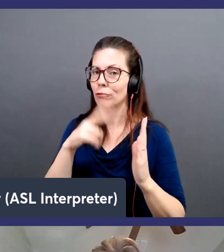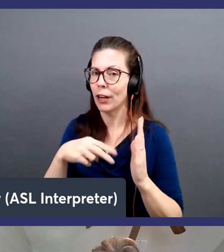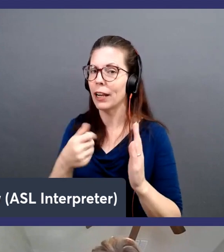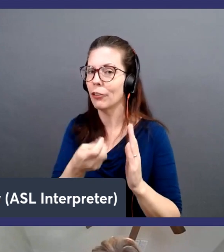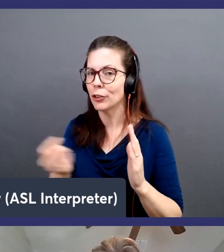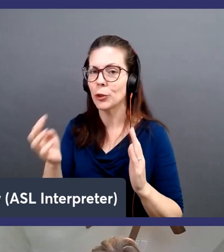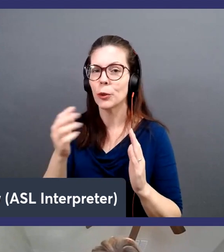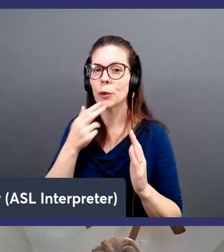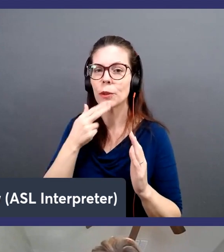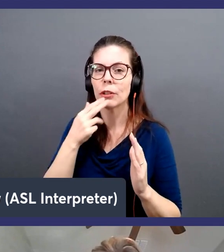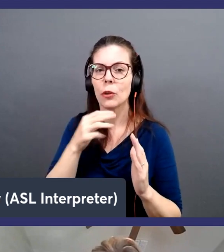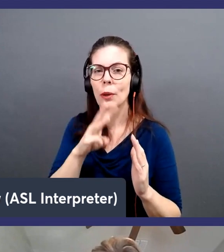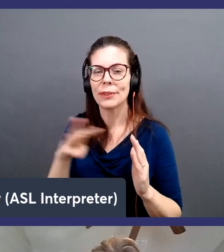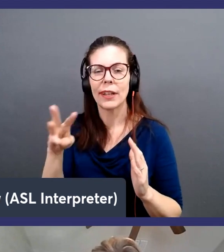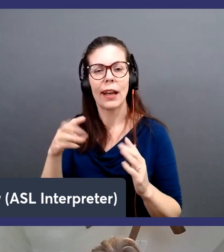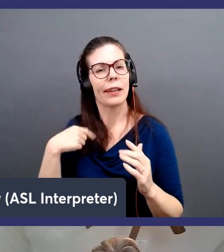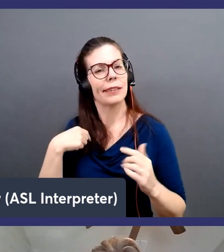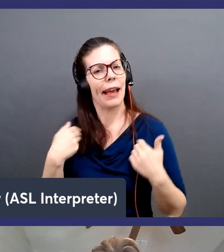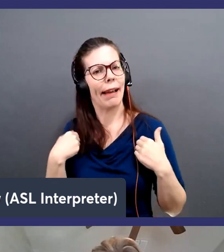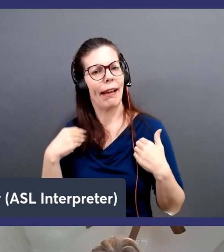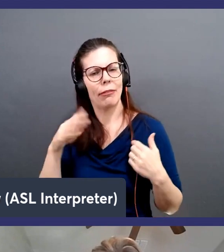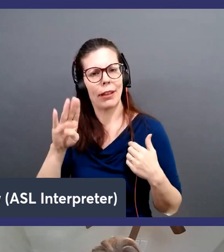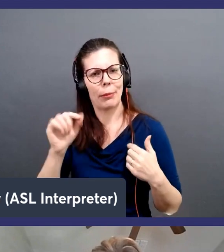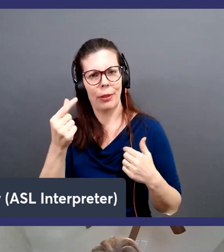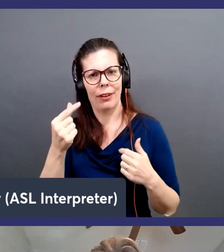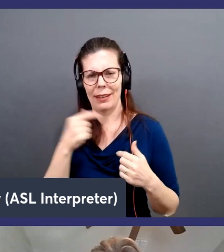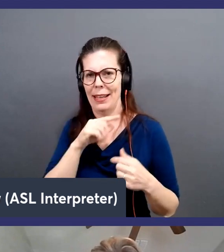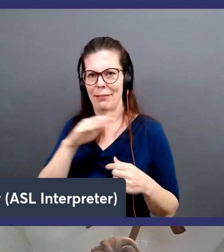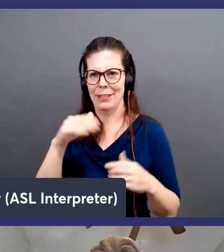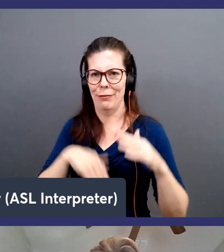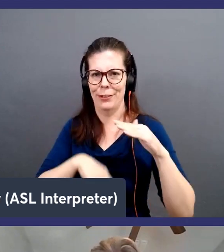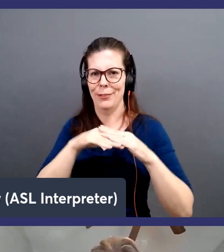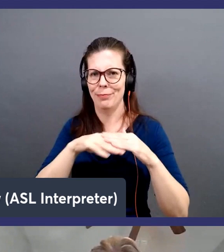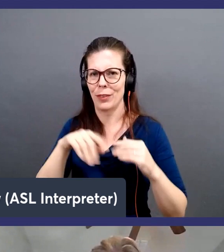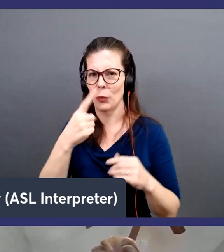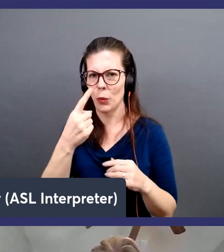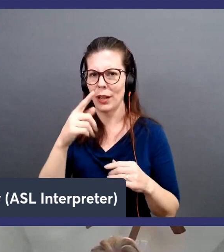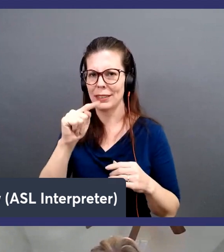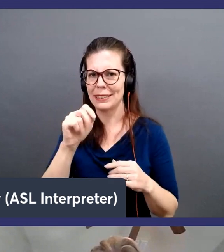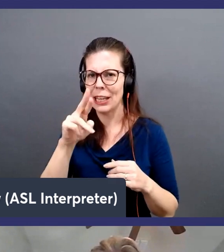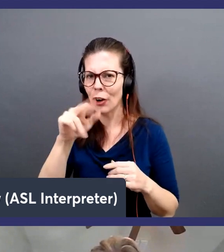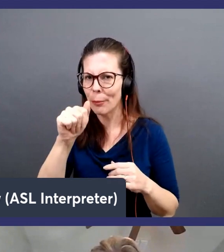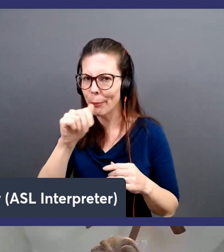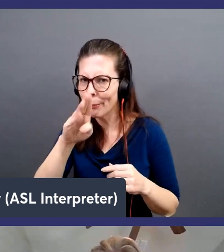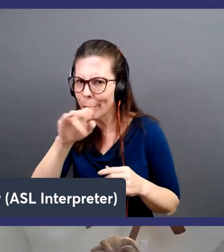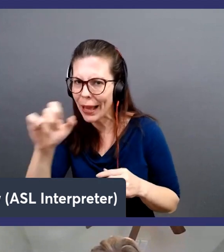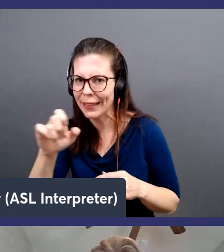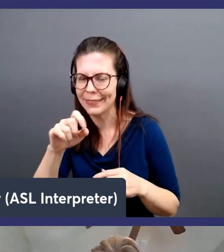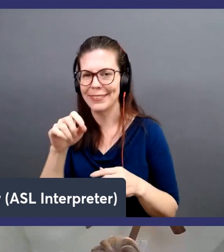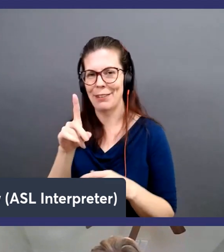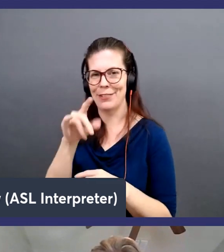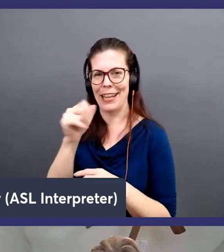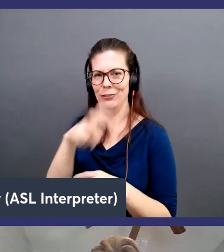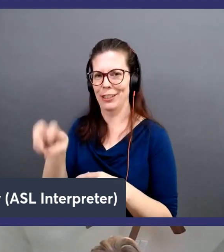like personal blogs and stuff like that, and I don't think I've ever hit a terabyte of data transfer for, you know, a small website